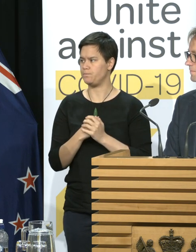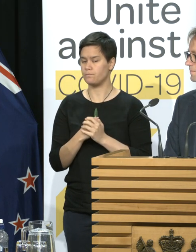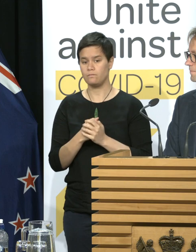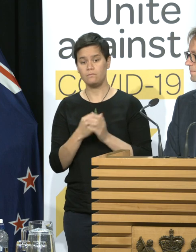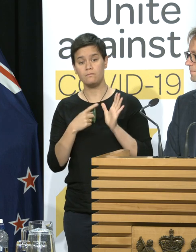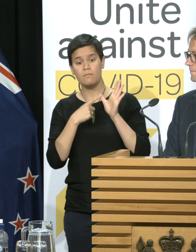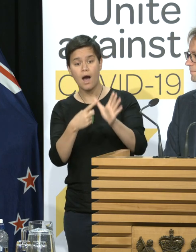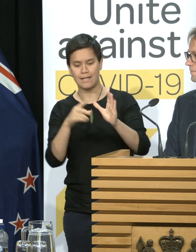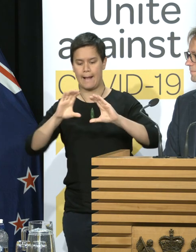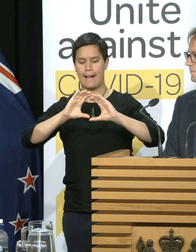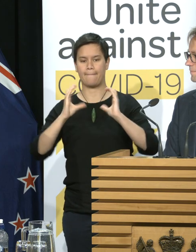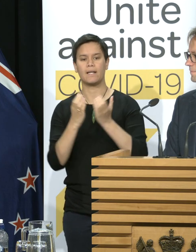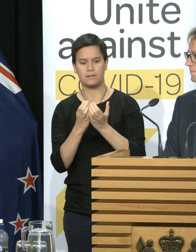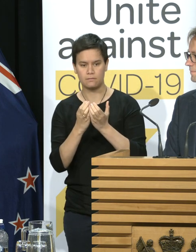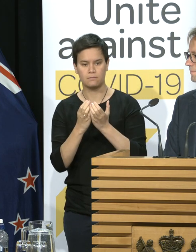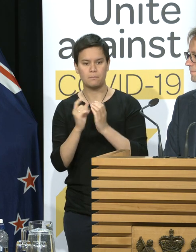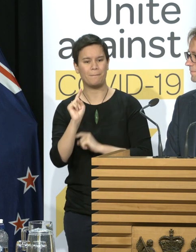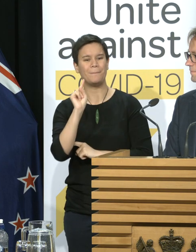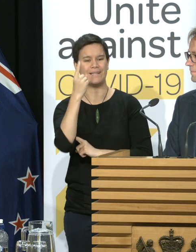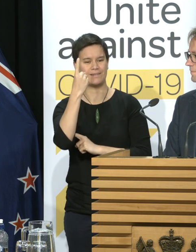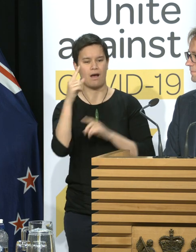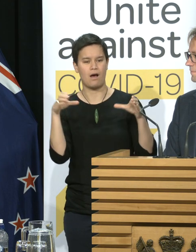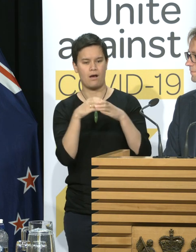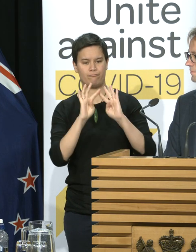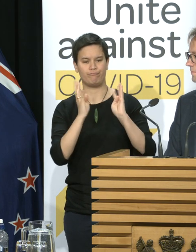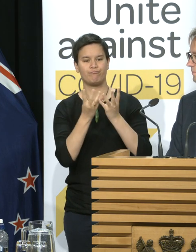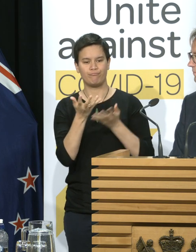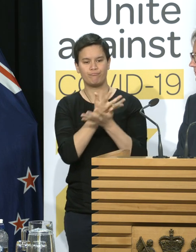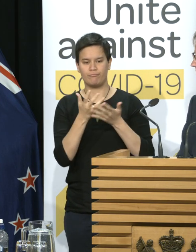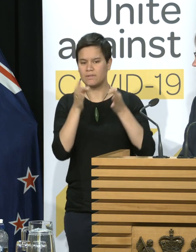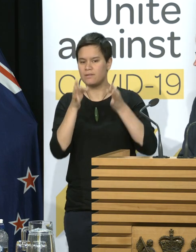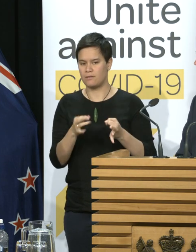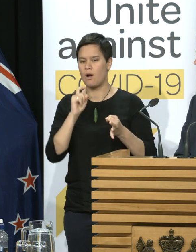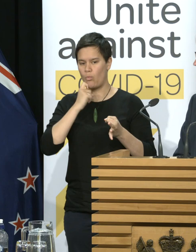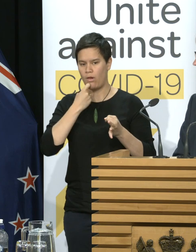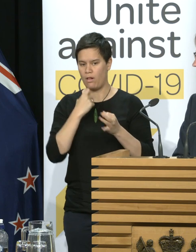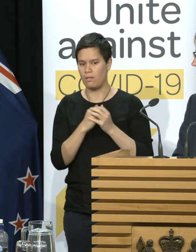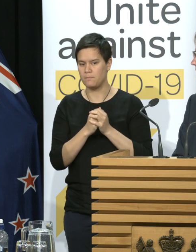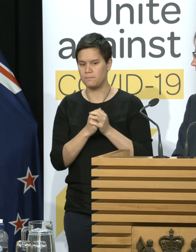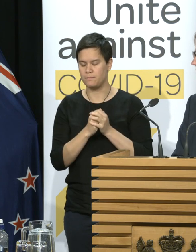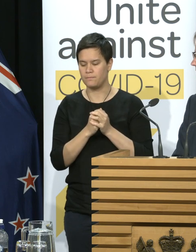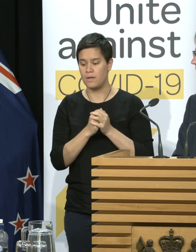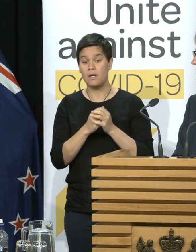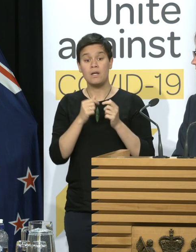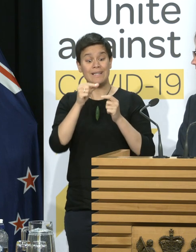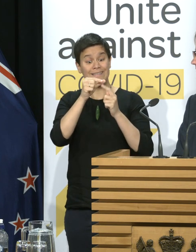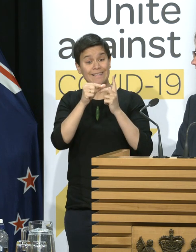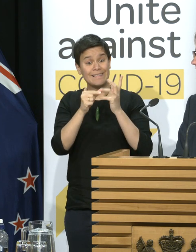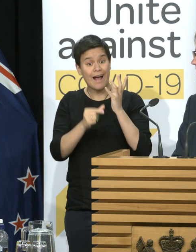Although it's likely that there will be-- we will reach a point where the final kind of details end up having to be ironed out by ministers,